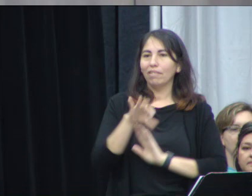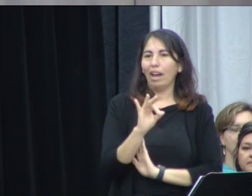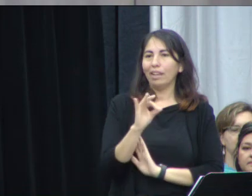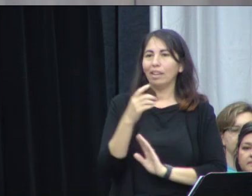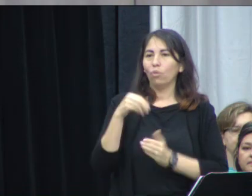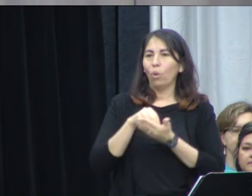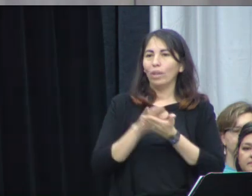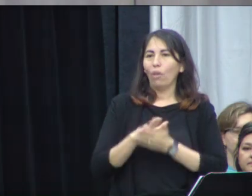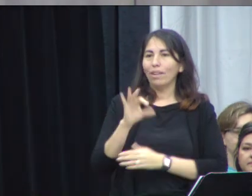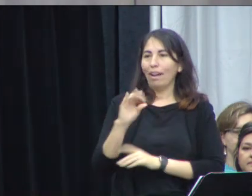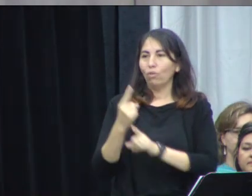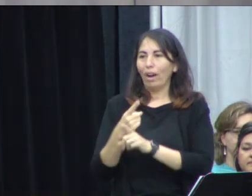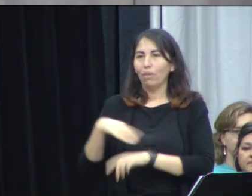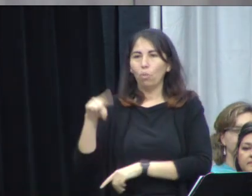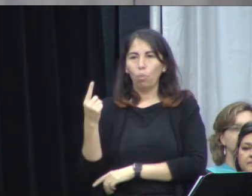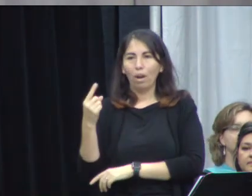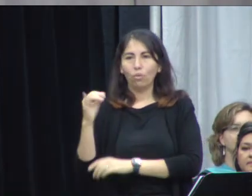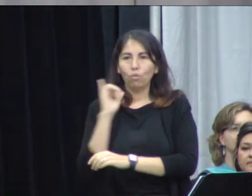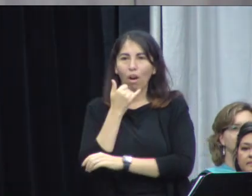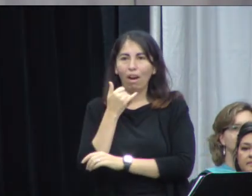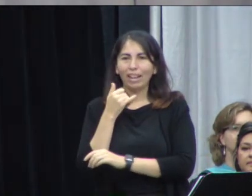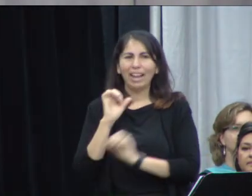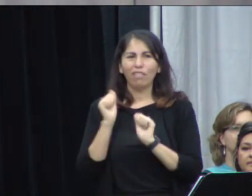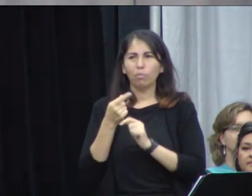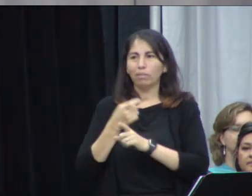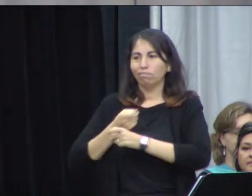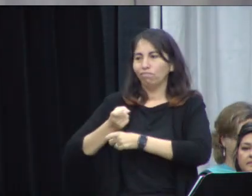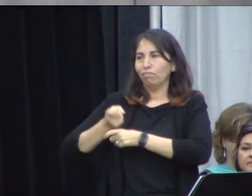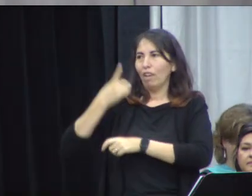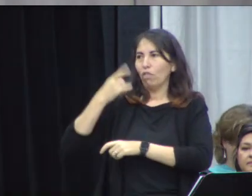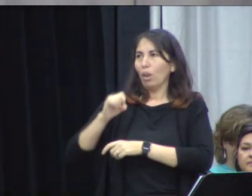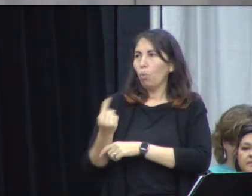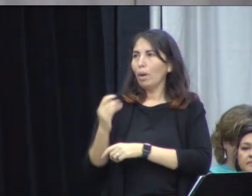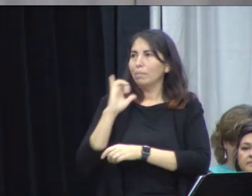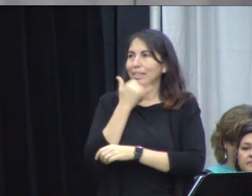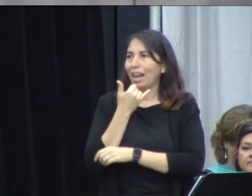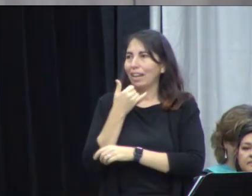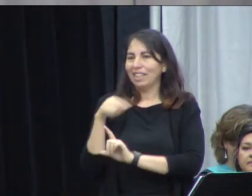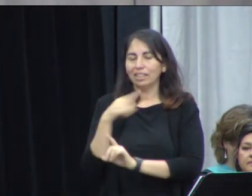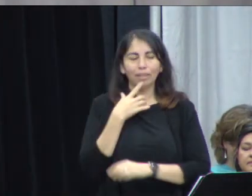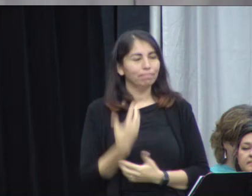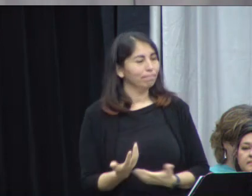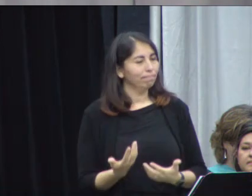Everyone made fun of him for that one simple mistake. He then said, "Despite me answering